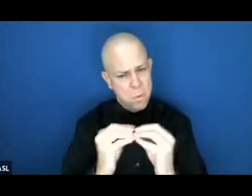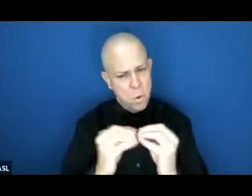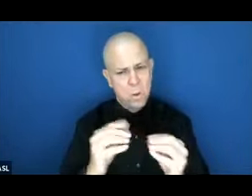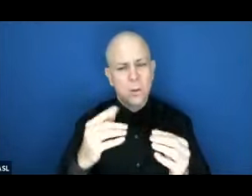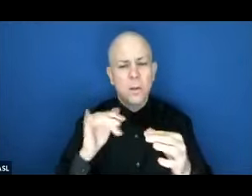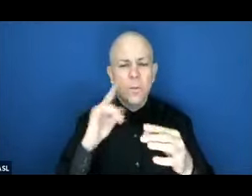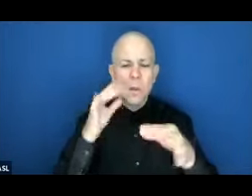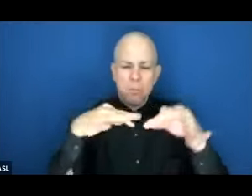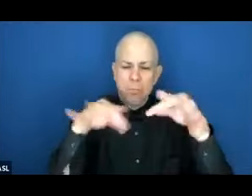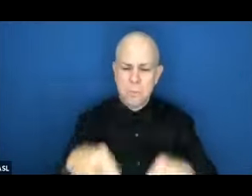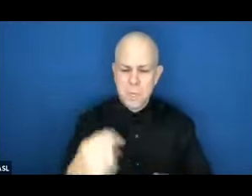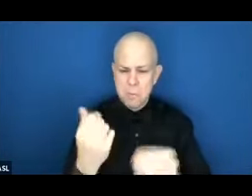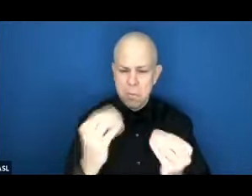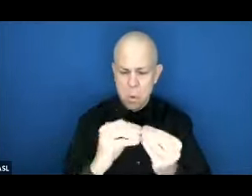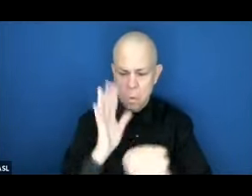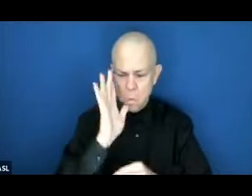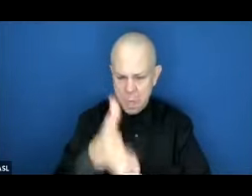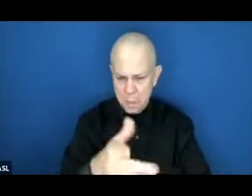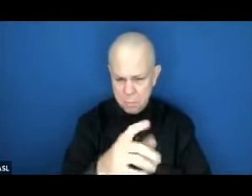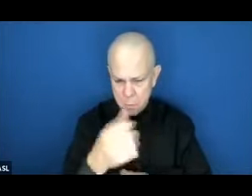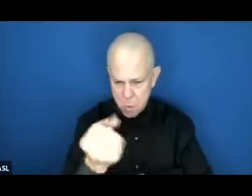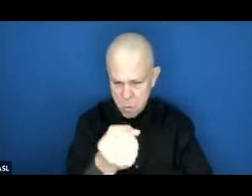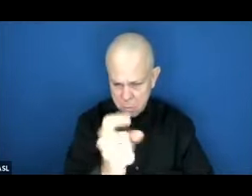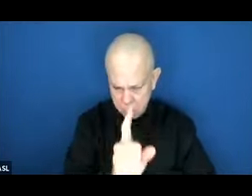about the weather so this morning we had some fog a little